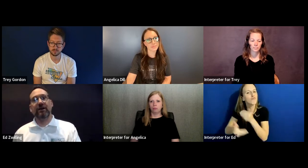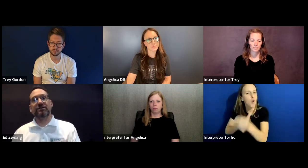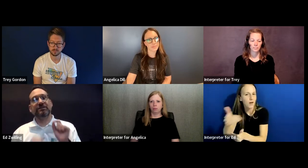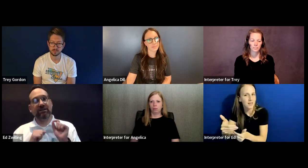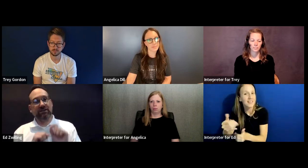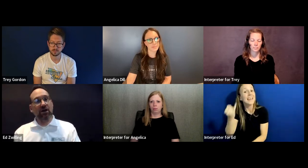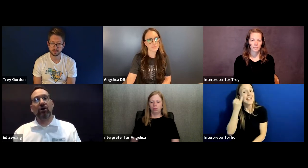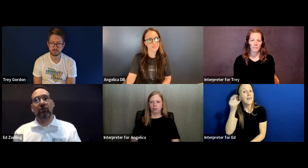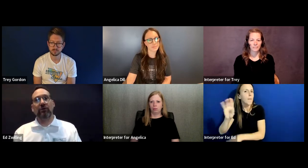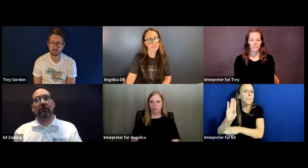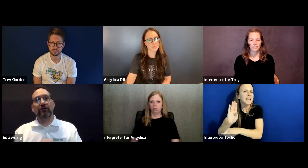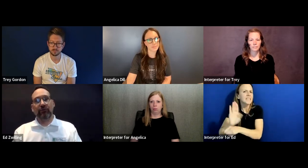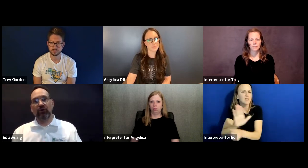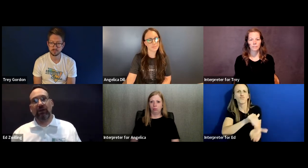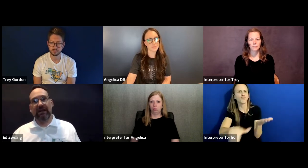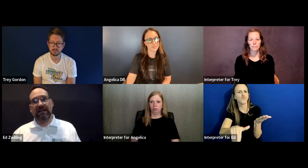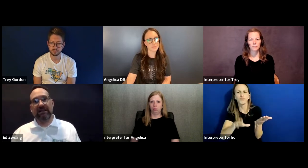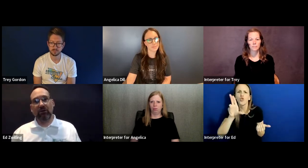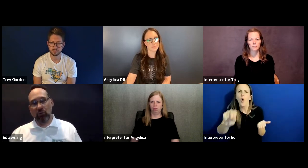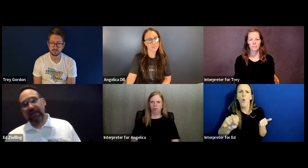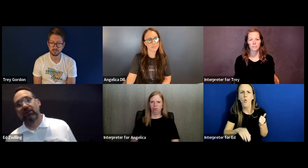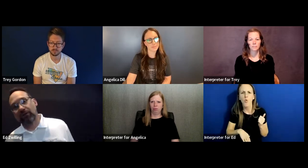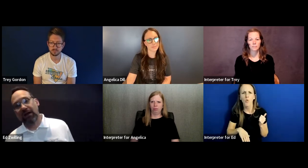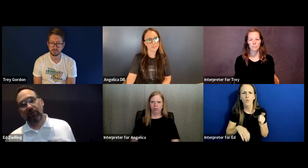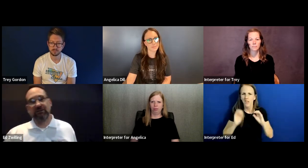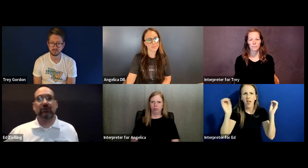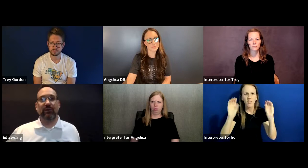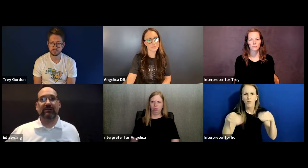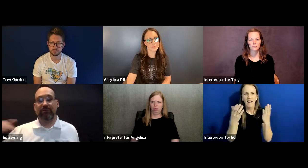and just says no you don't get anything or we can't do that or that's too expensive